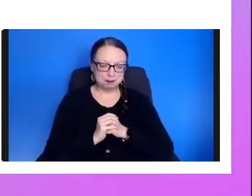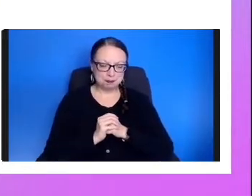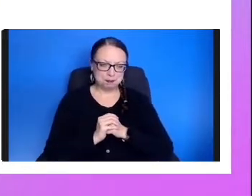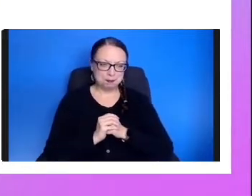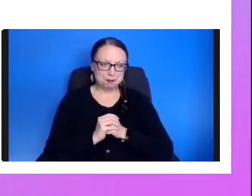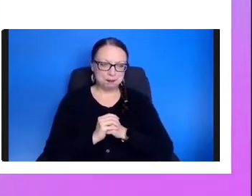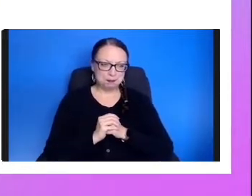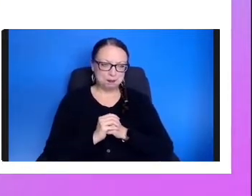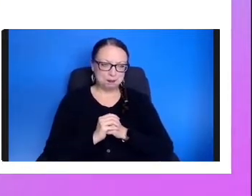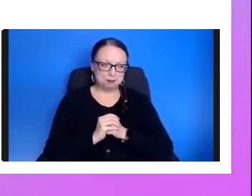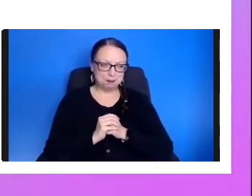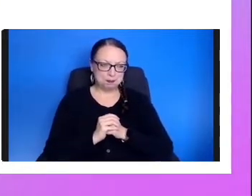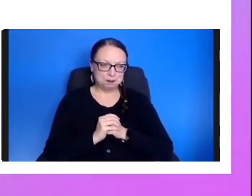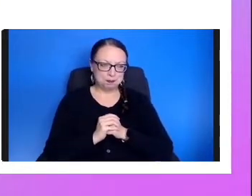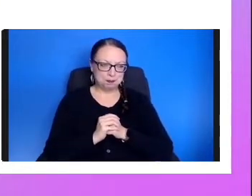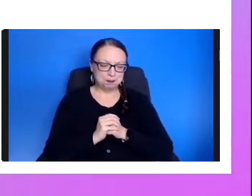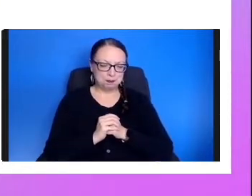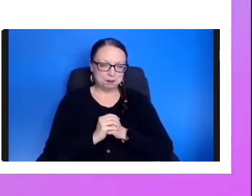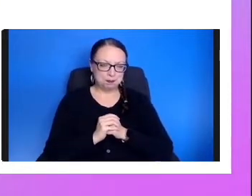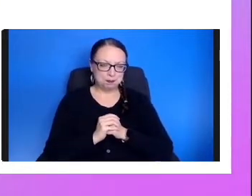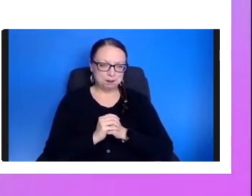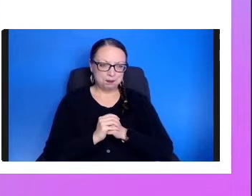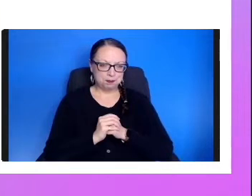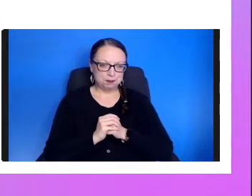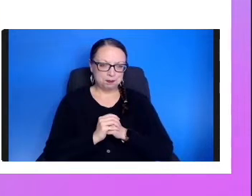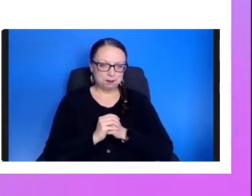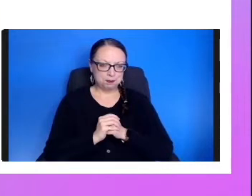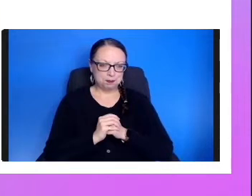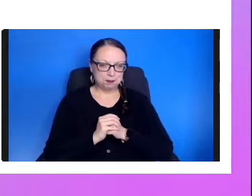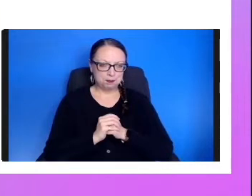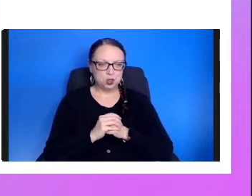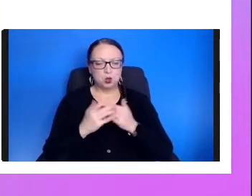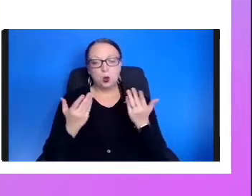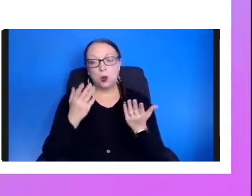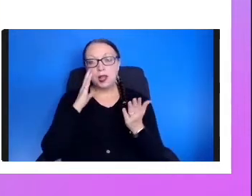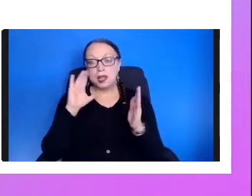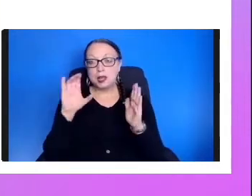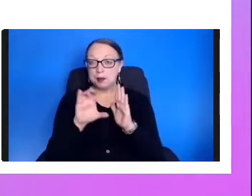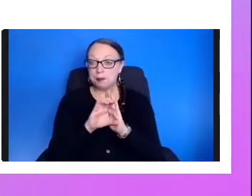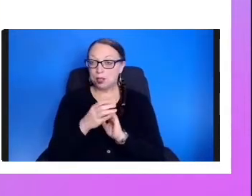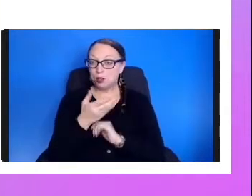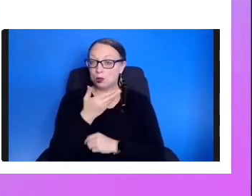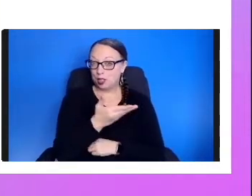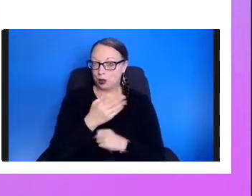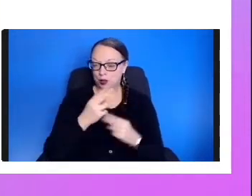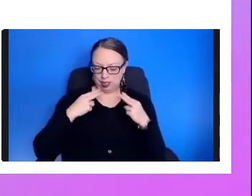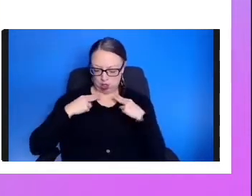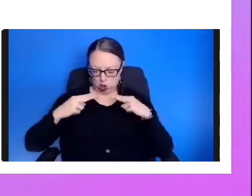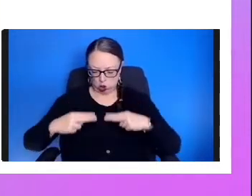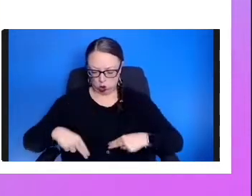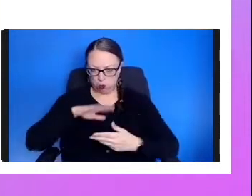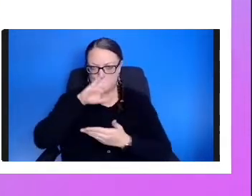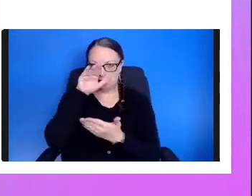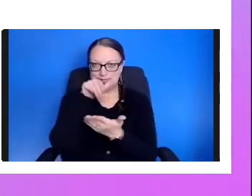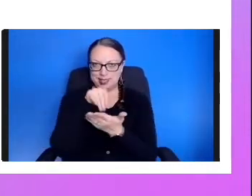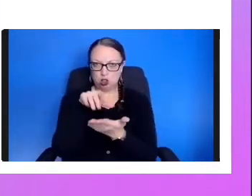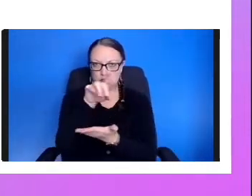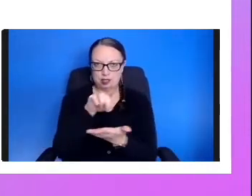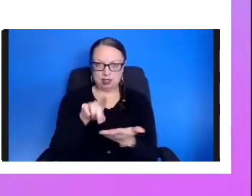So we really bring in this the image here is a human-centered design triangle which is well used across the HCD